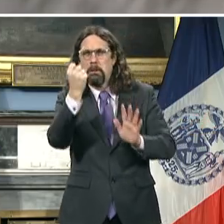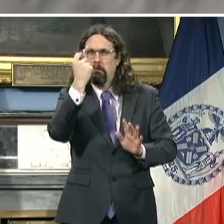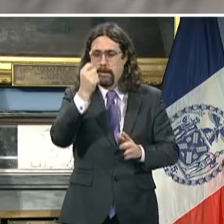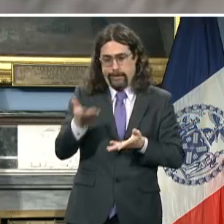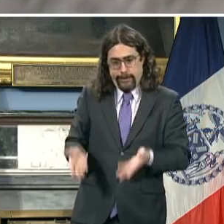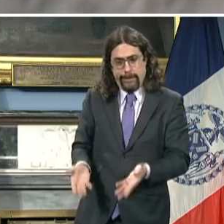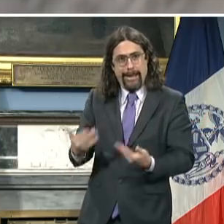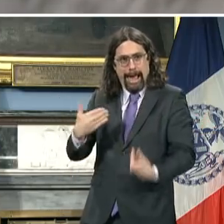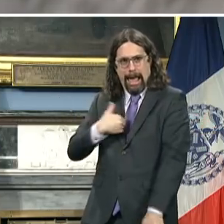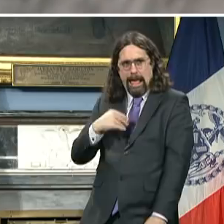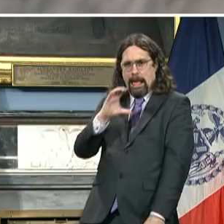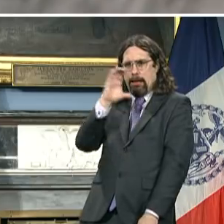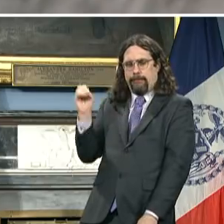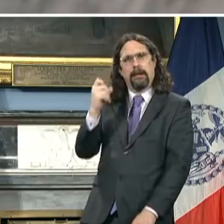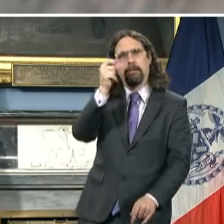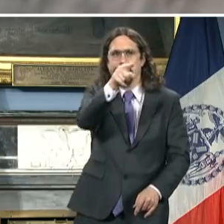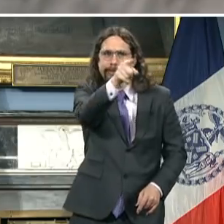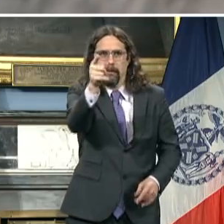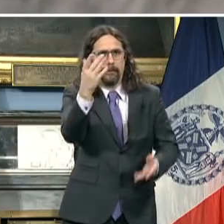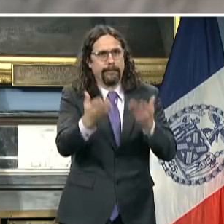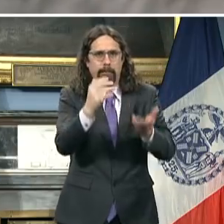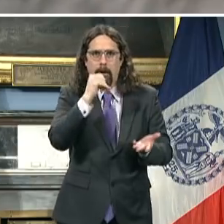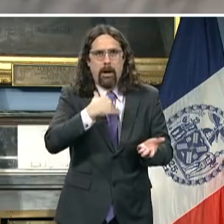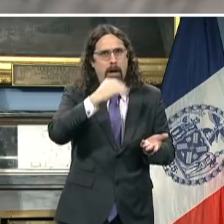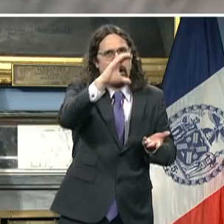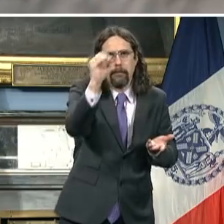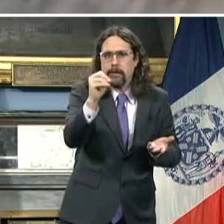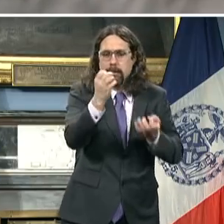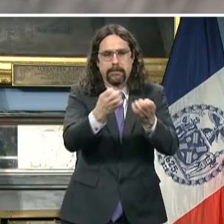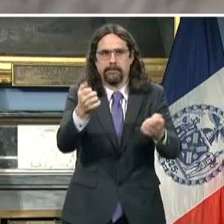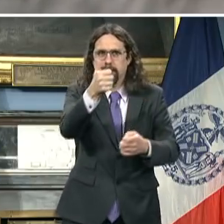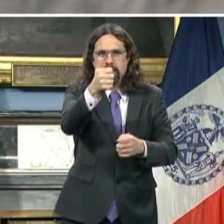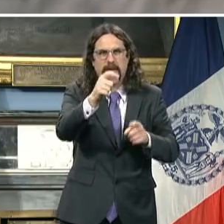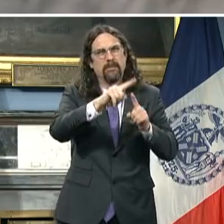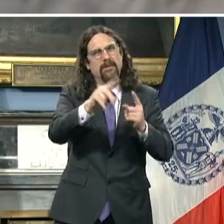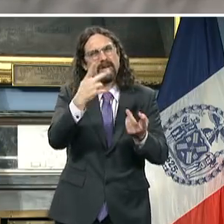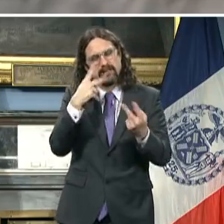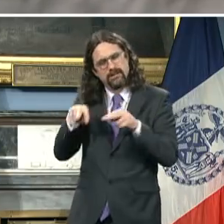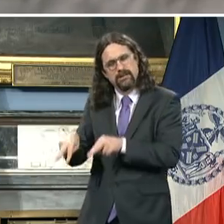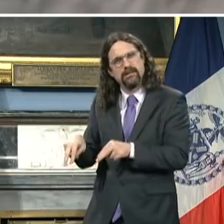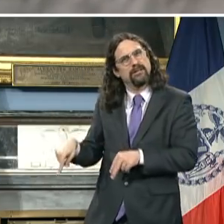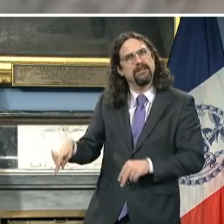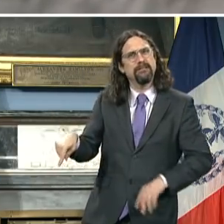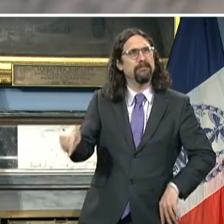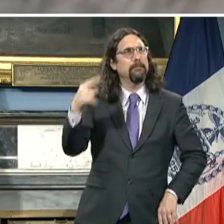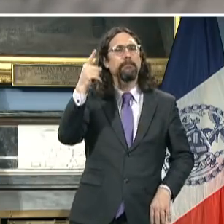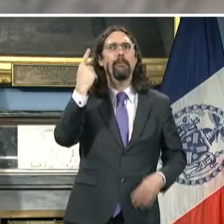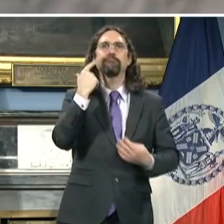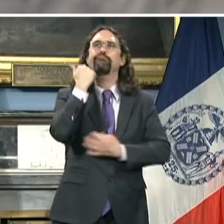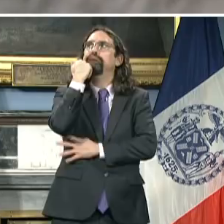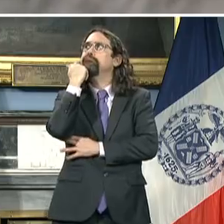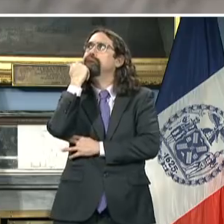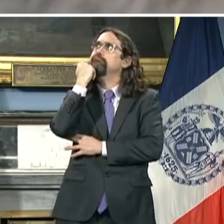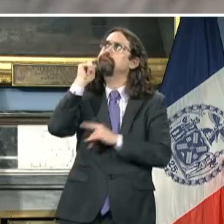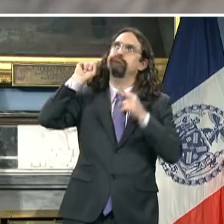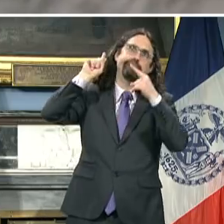CLOTHING LINE OF THEIR OWN OR A COMPANY THAT MAKES MILITARY GEAR. BUT IF YOU HAVE A COMPANY THAT CAN HELP US, WE NEED YOU. IF YOU HAVE